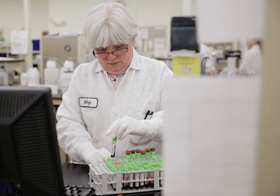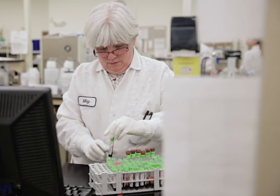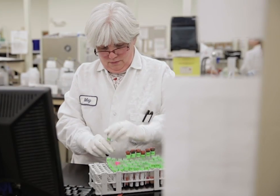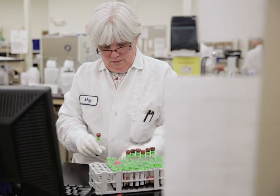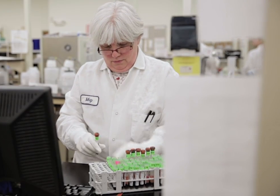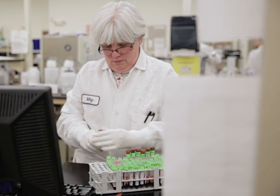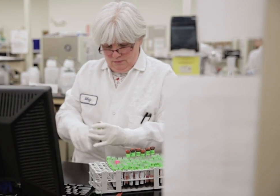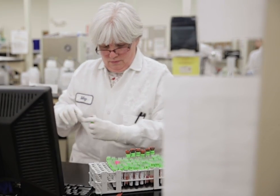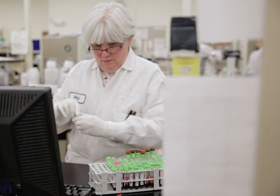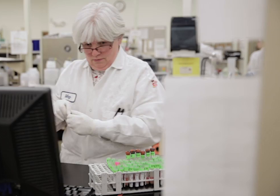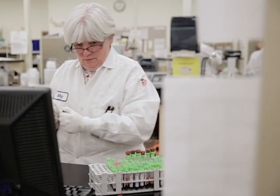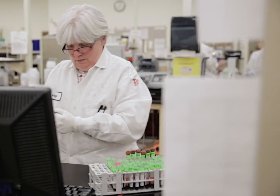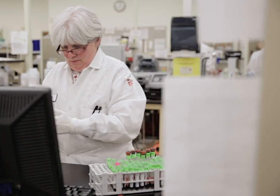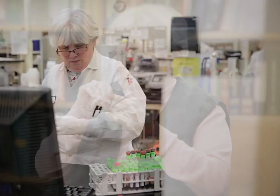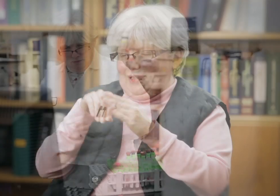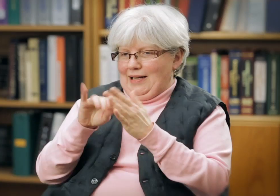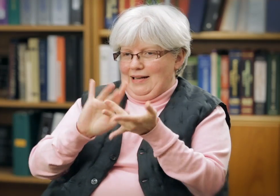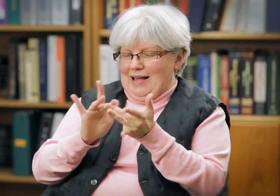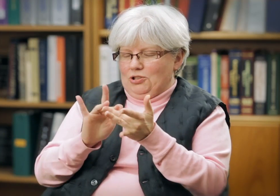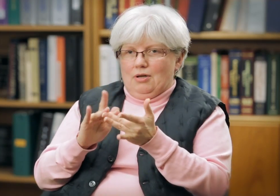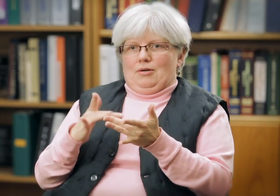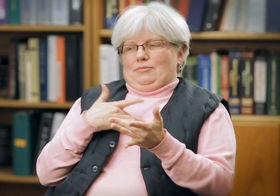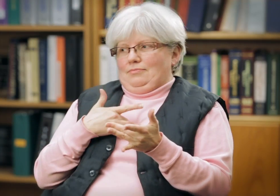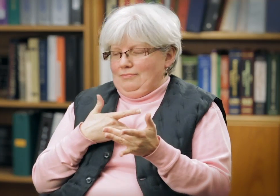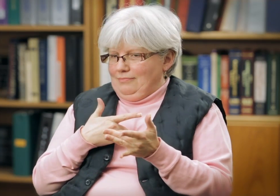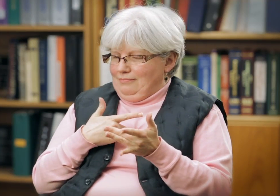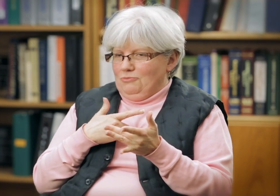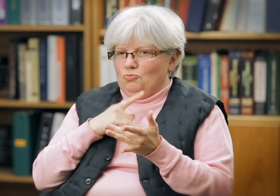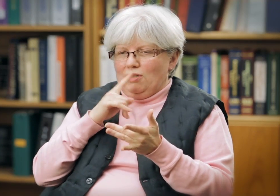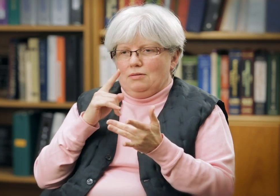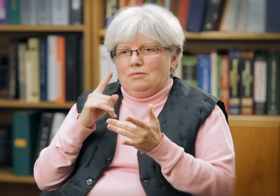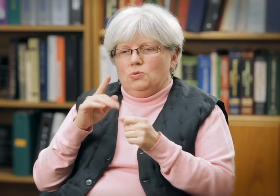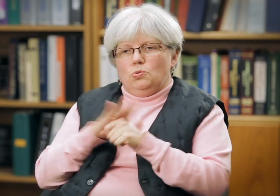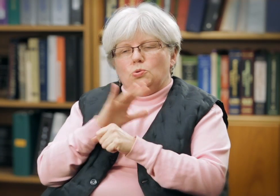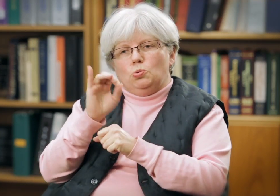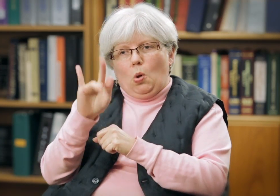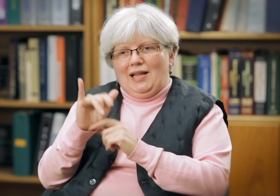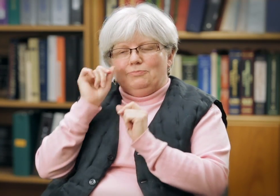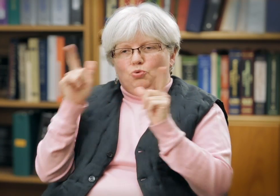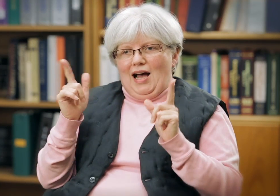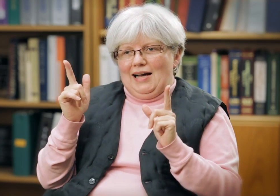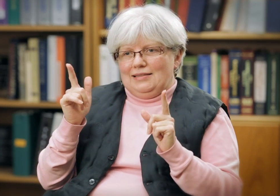Illinois I thought that was great but then when I realized it was across the